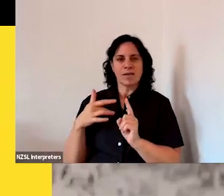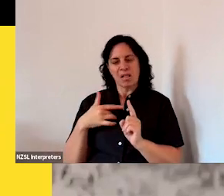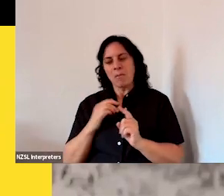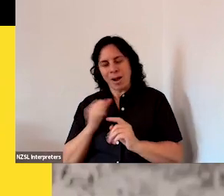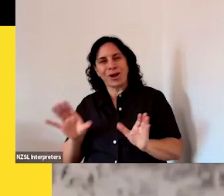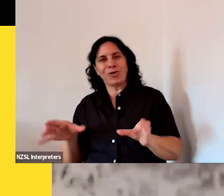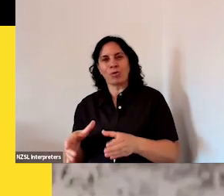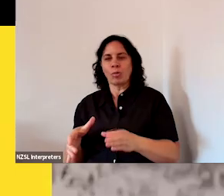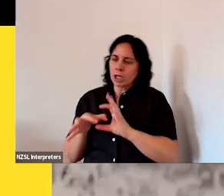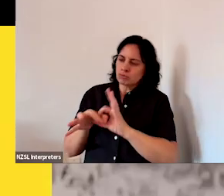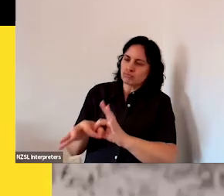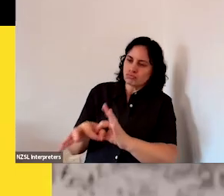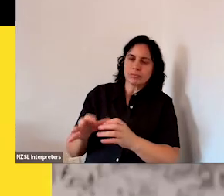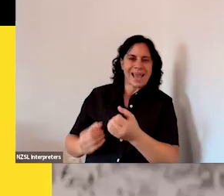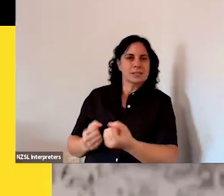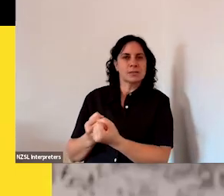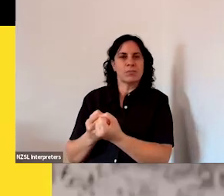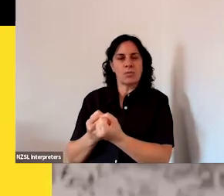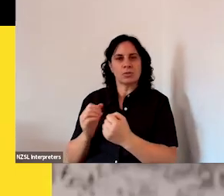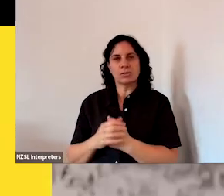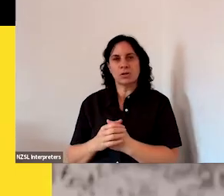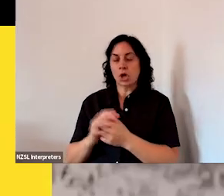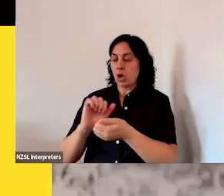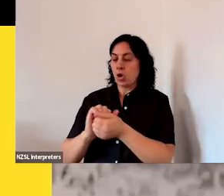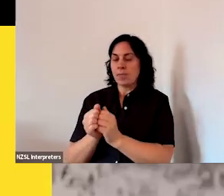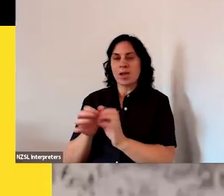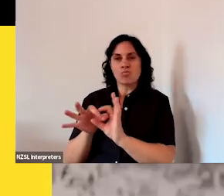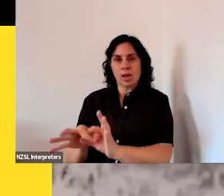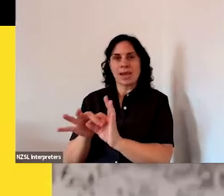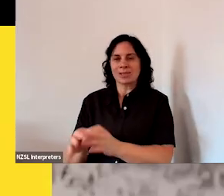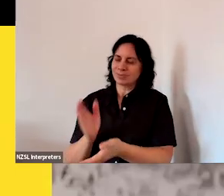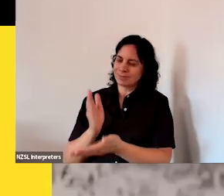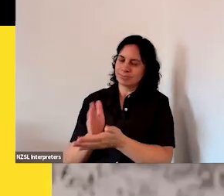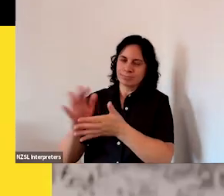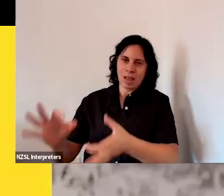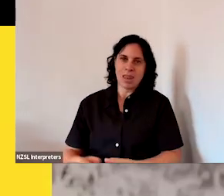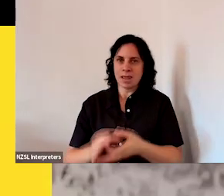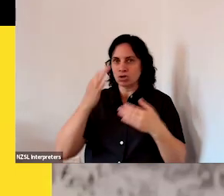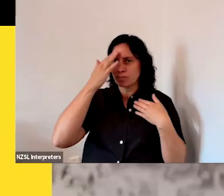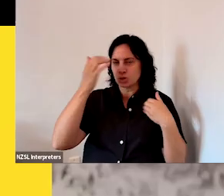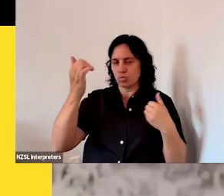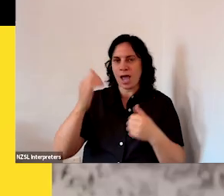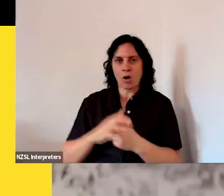So it's not a surprise that peer relationship is linked to mental health in the literature, which is what we found here as well.